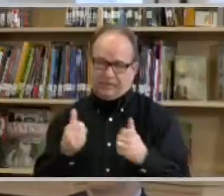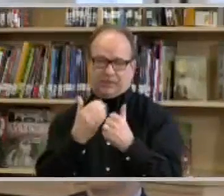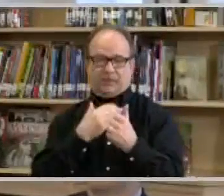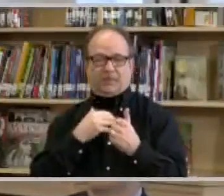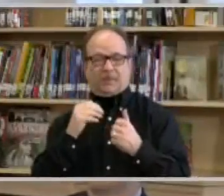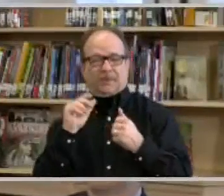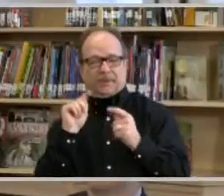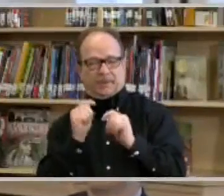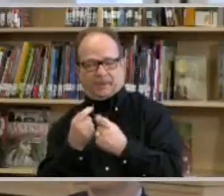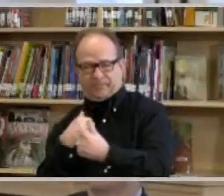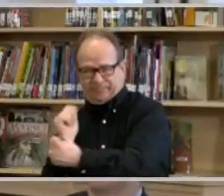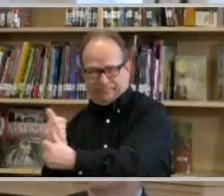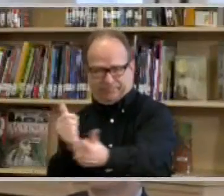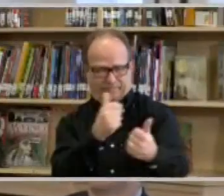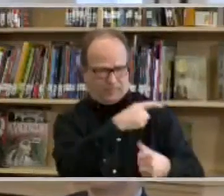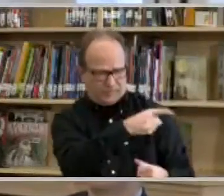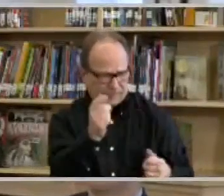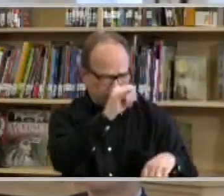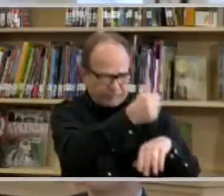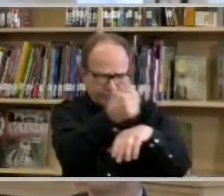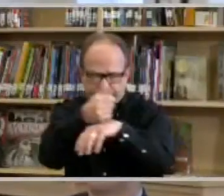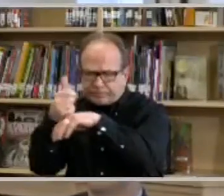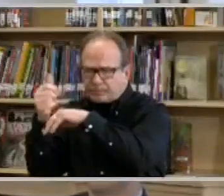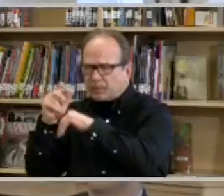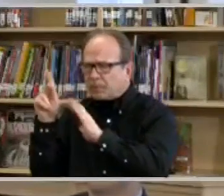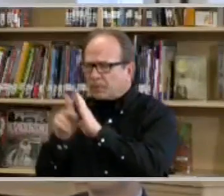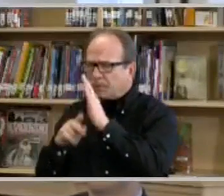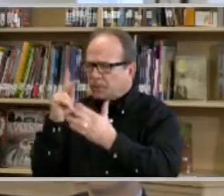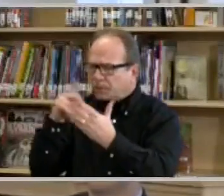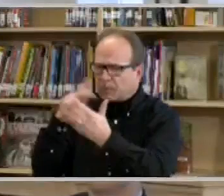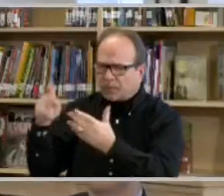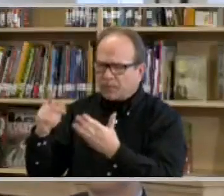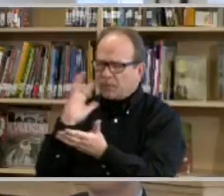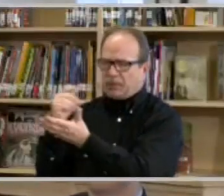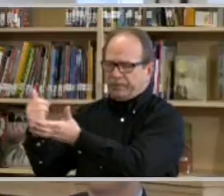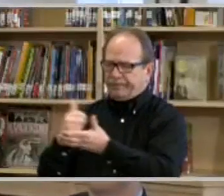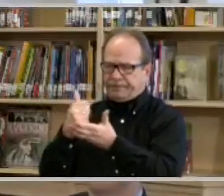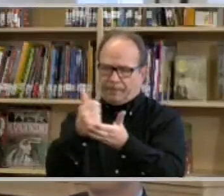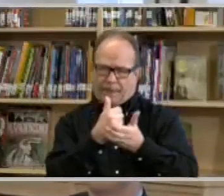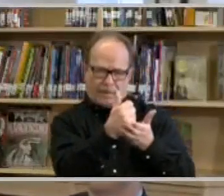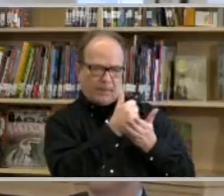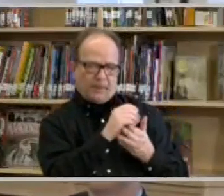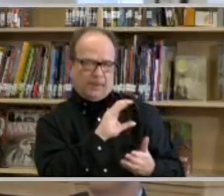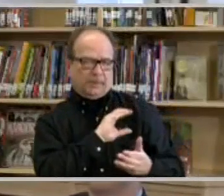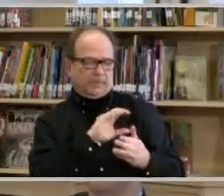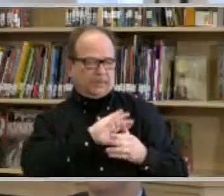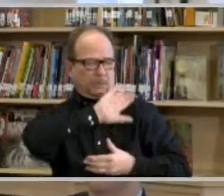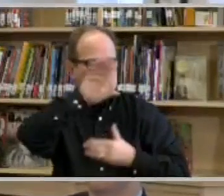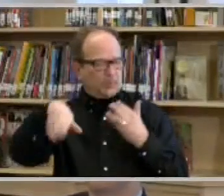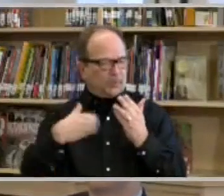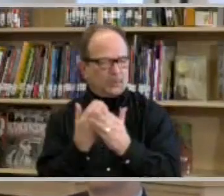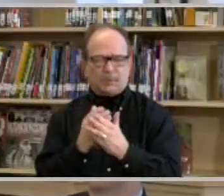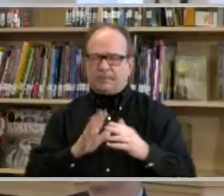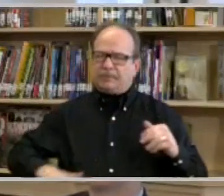I ALSO CHARGED MY TEAM WITH DEVELOPING THE TYPES OF POLICIES